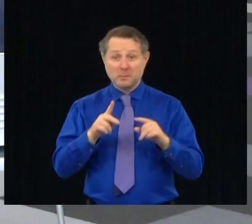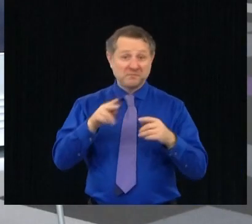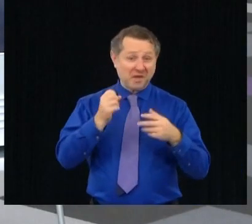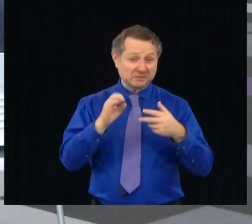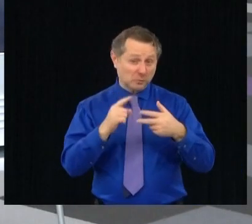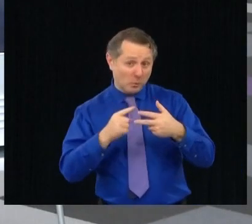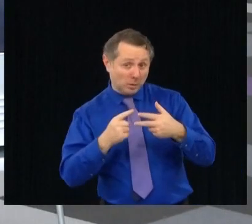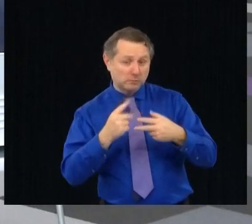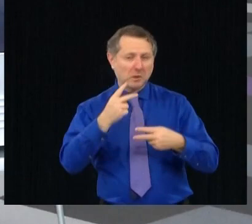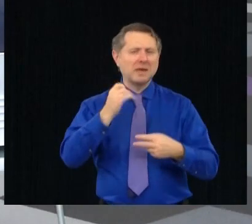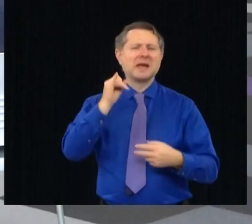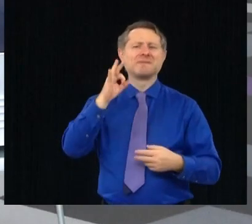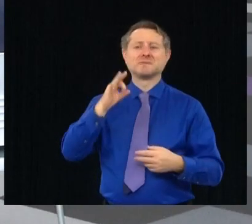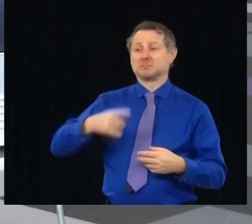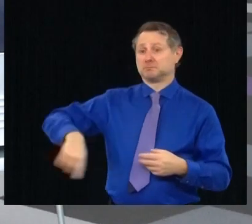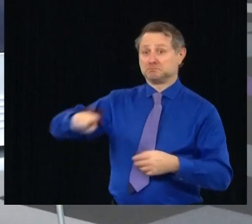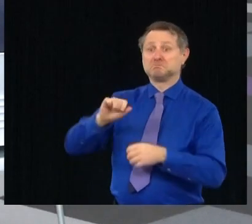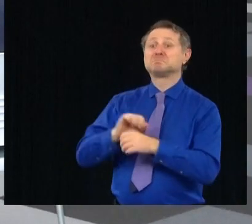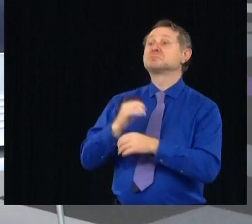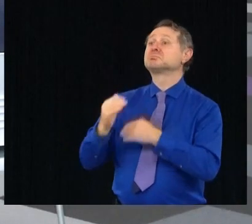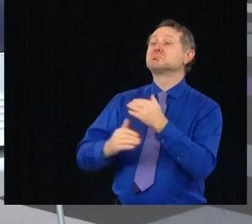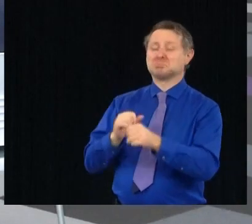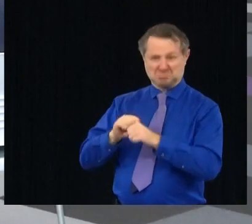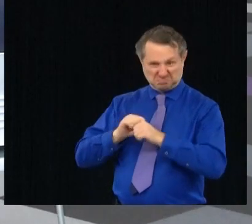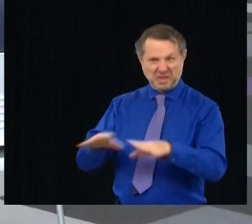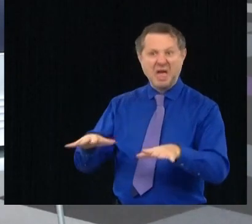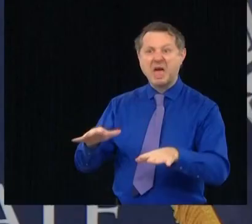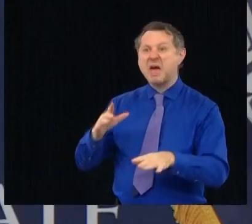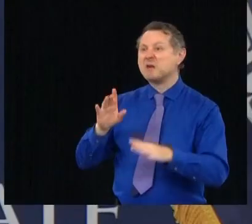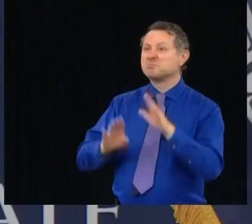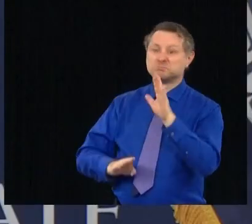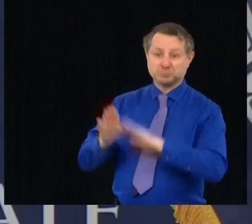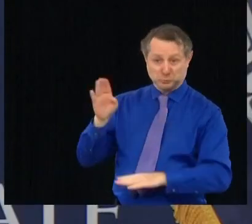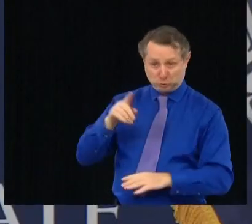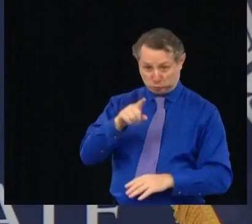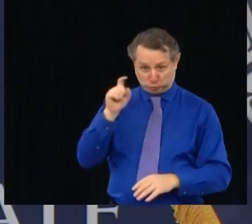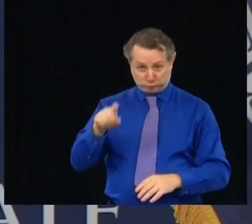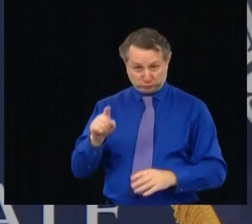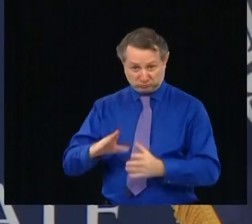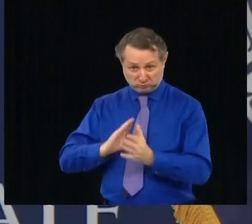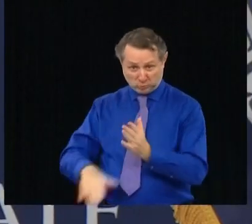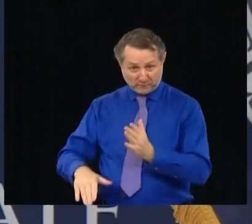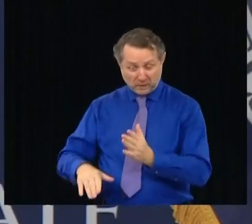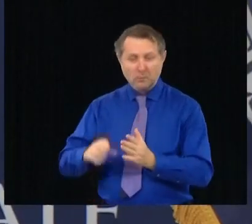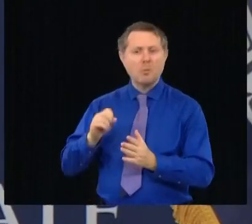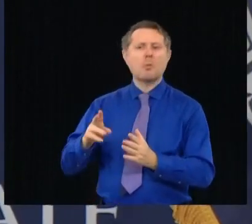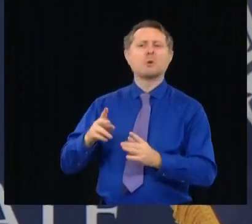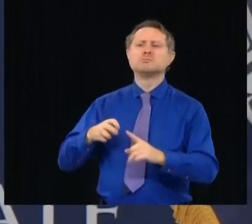AS BUSINESSES BEGIN TO REOPEN IN PHASE ONE, TWO, WHATEVER, IS THERE A LIABILITY IF THERE IS AN